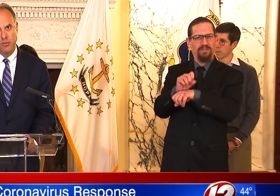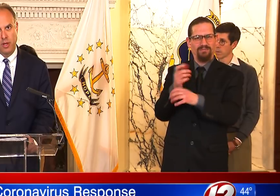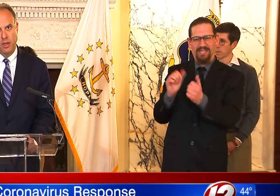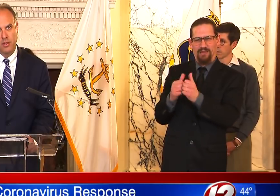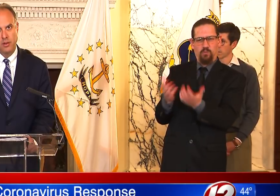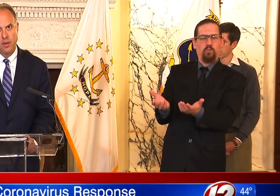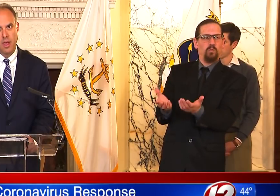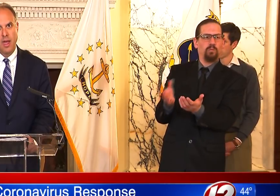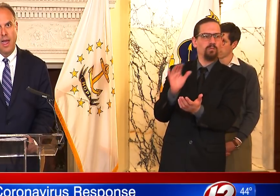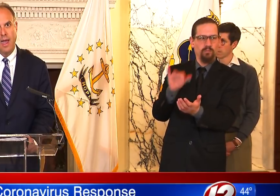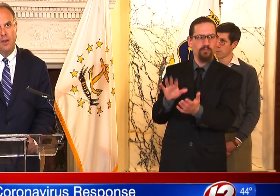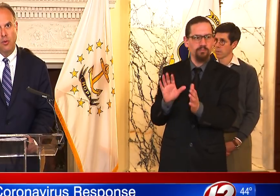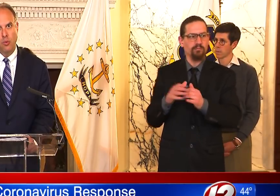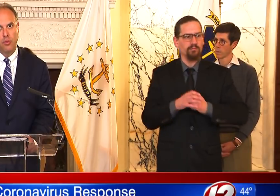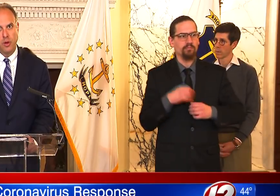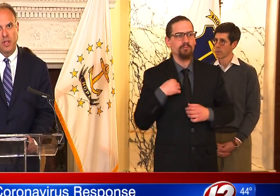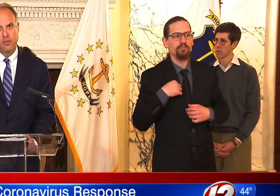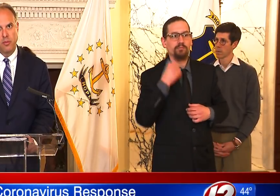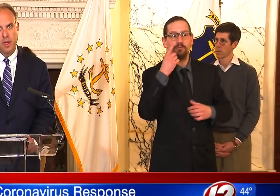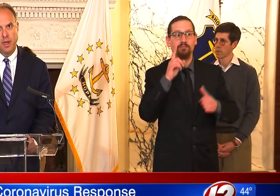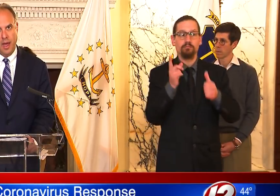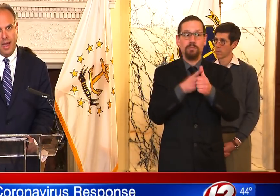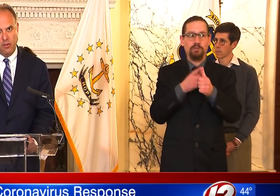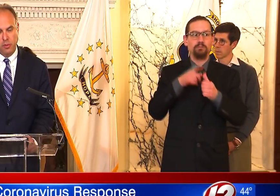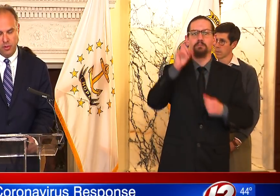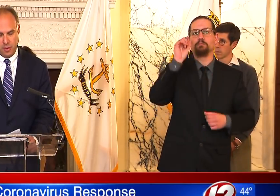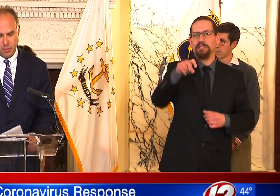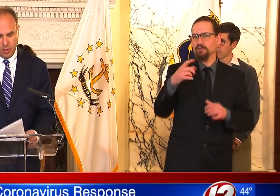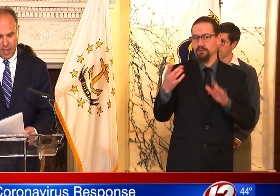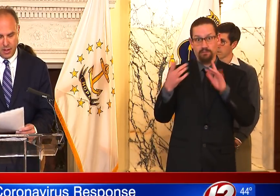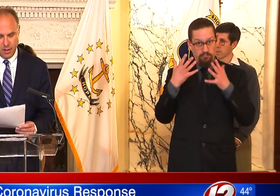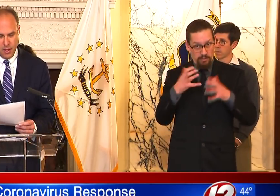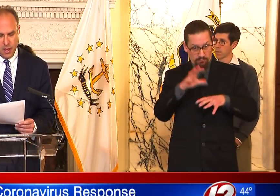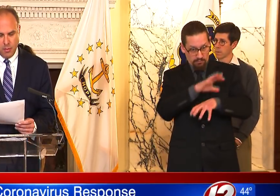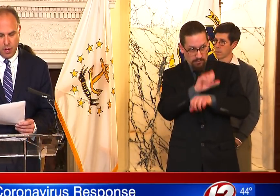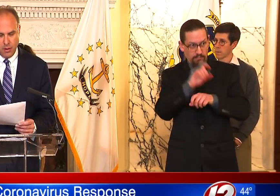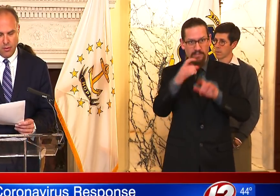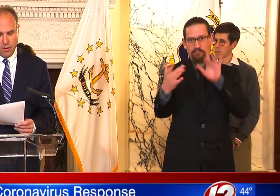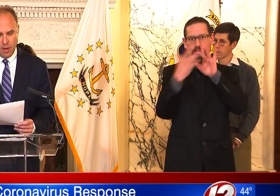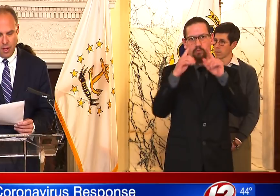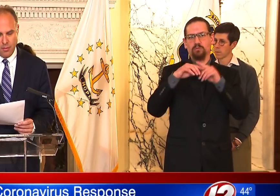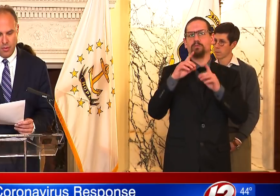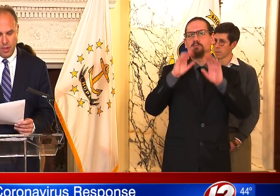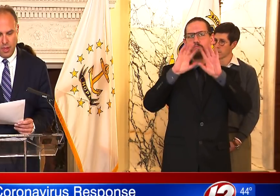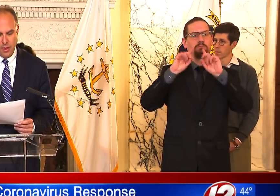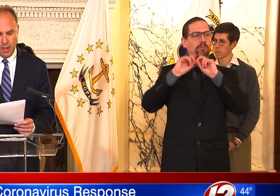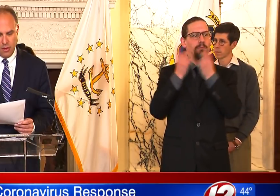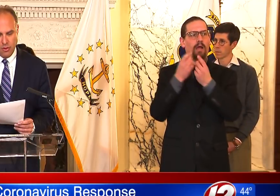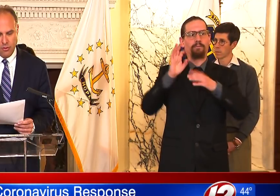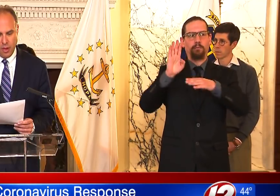WHERE THE SECTOR OF THE RETAIL WORLD WILL NOT FUNCTION OTHERWISE. THERE NEED TO BE CONVERSATIONS